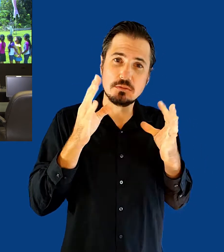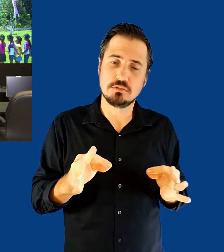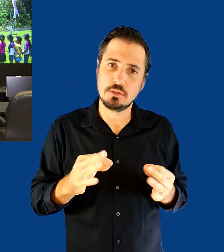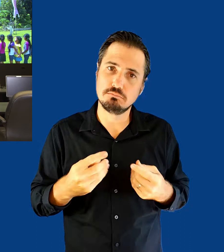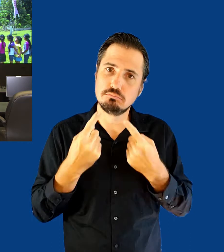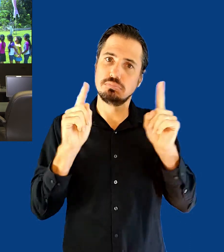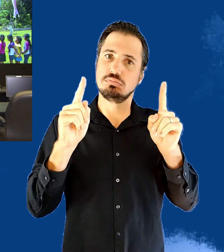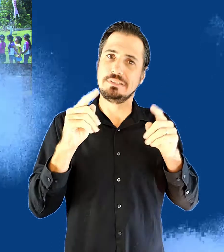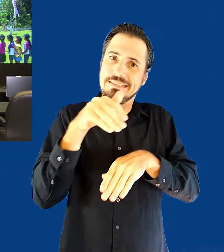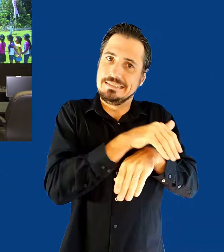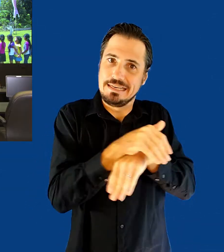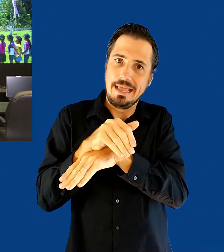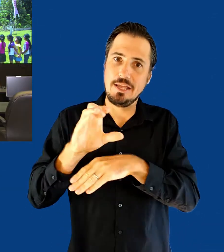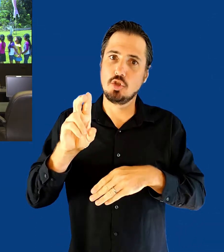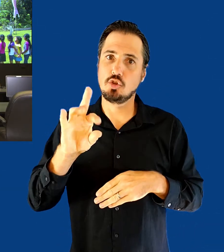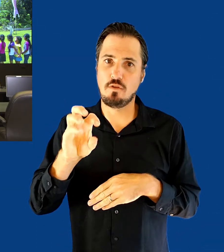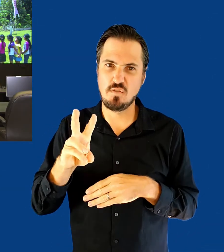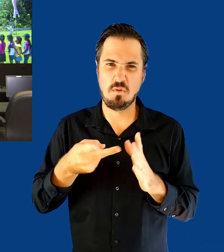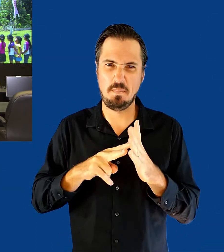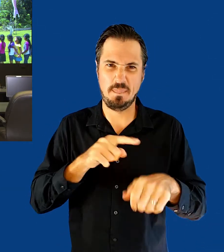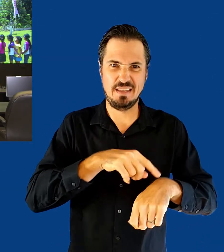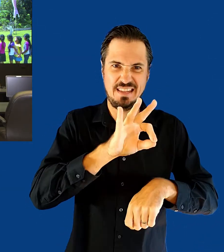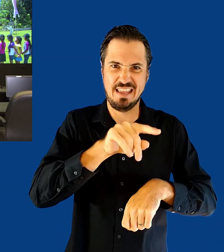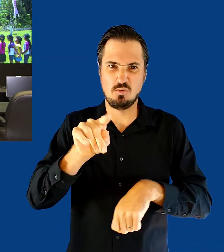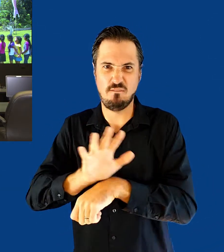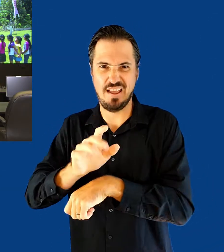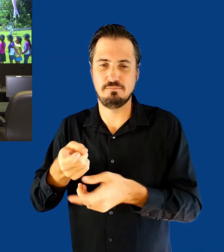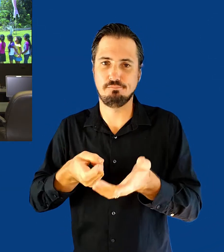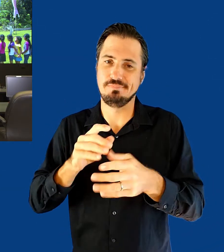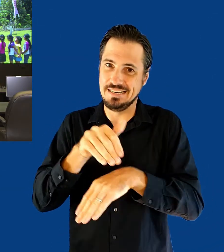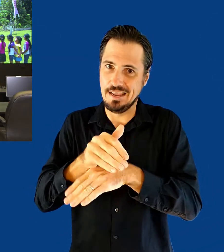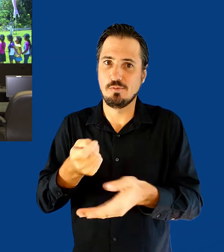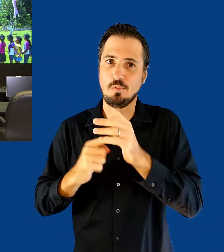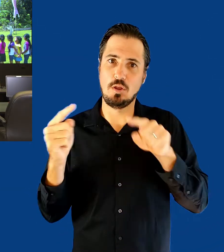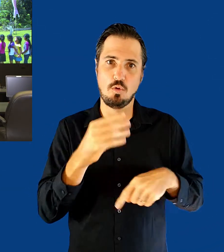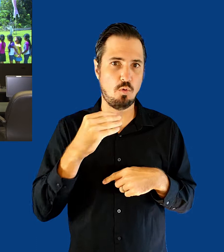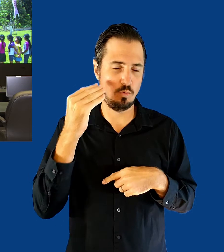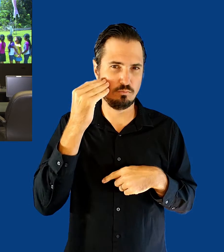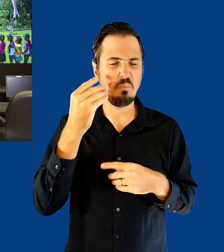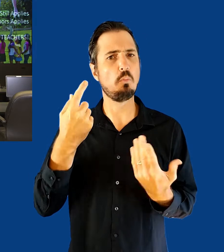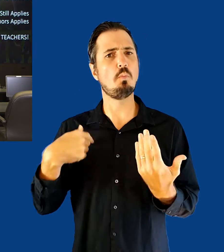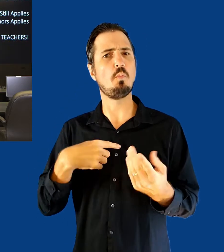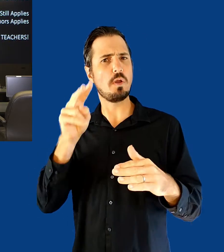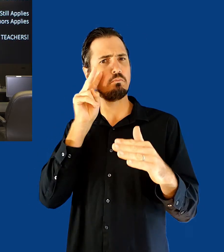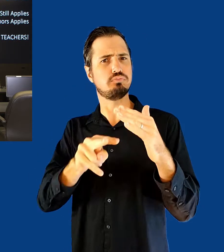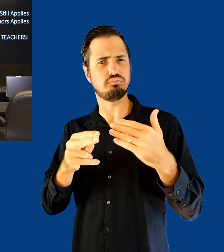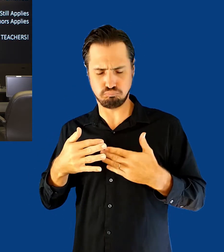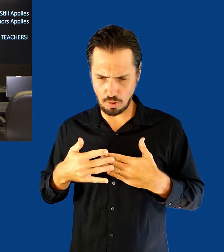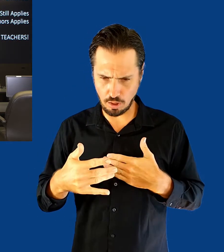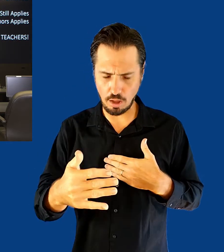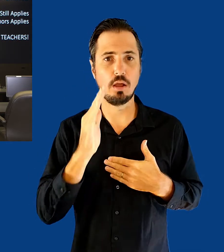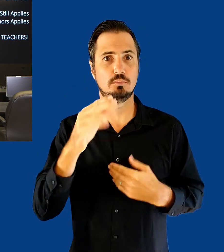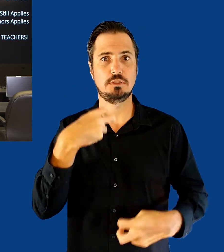We knew we were in for a long road ahead, and it was important that we protected the limited resources of our emergency responders and medical staff.